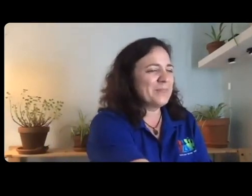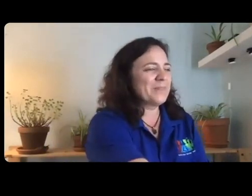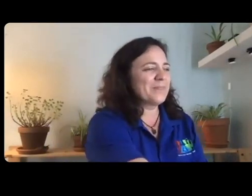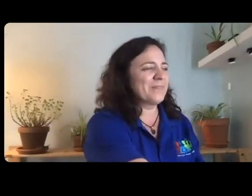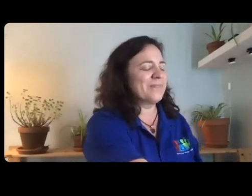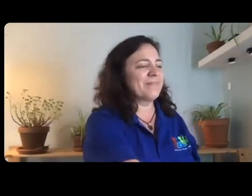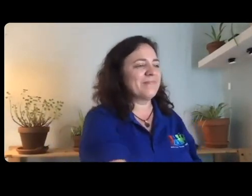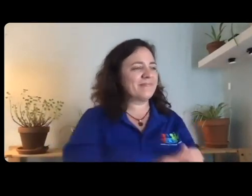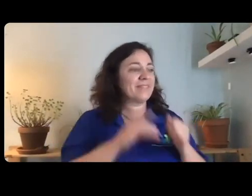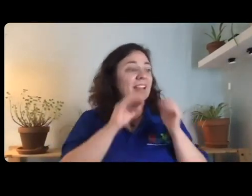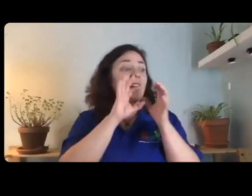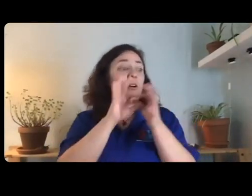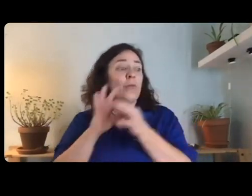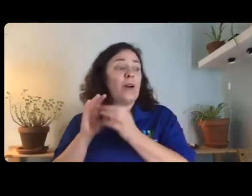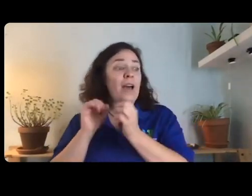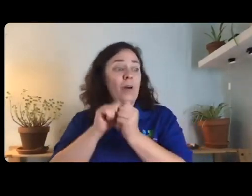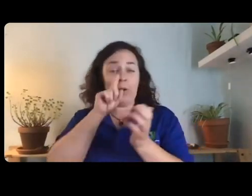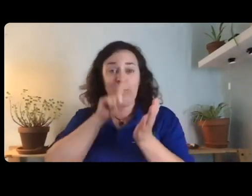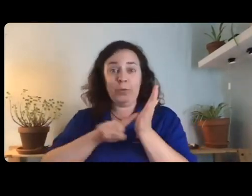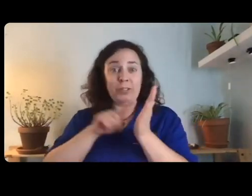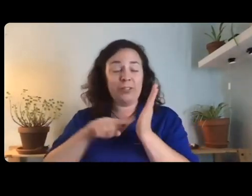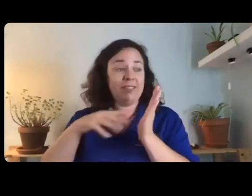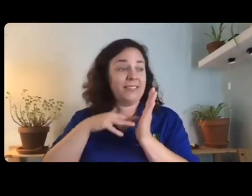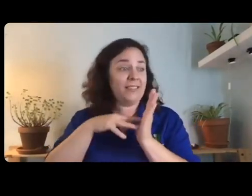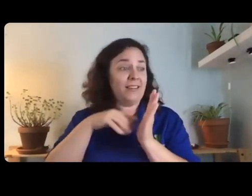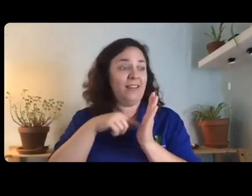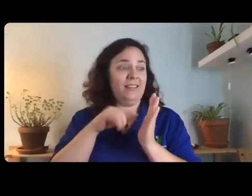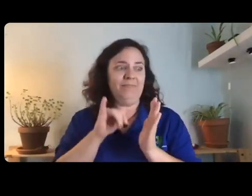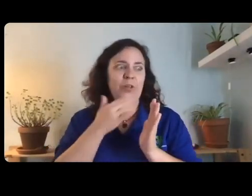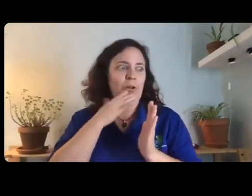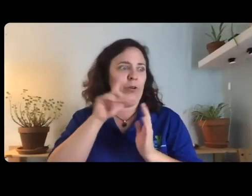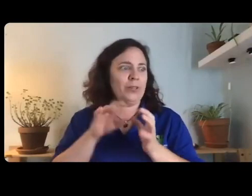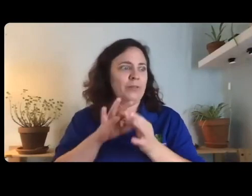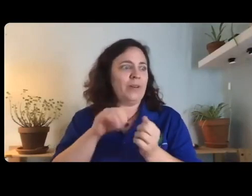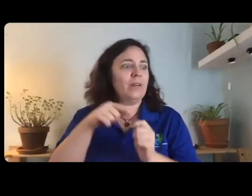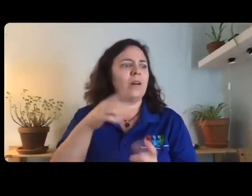difficult experience for somebody. So it's important that we talk about this early.